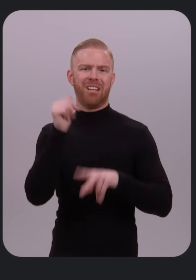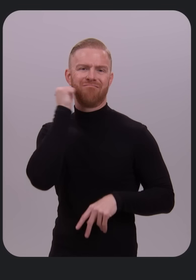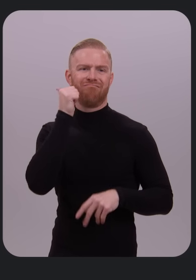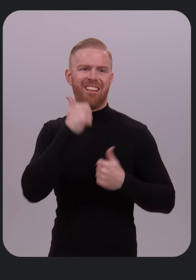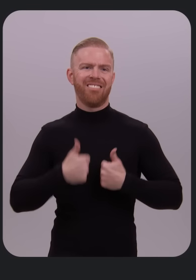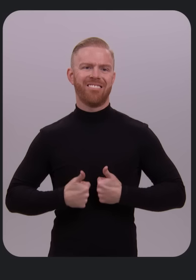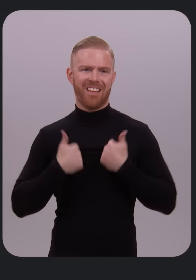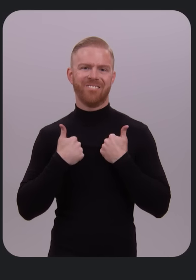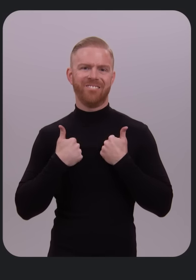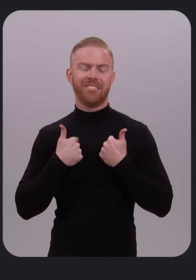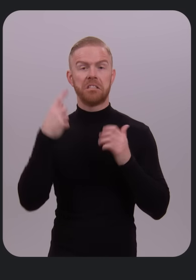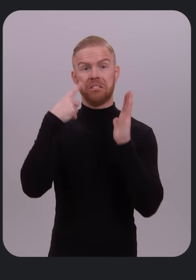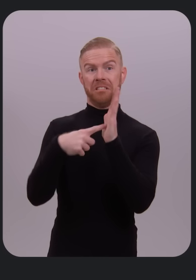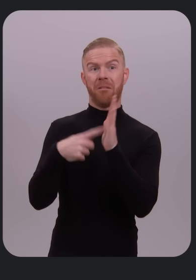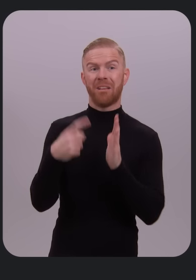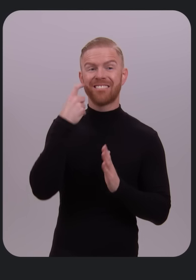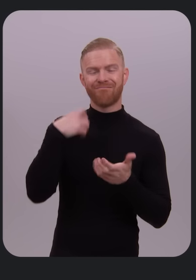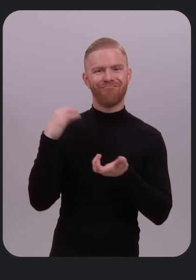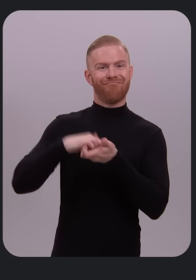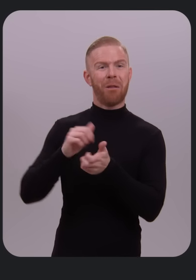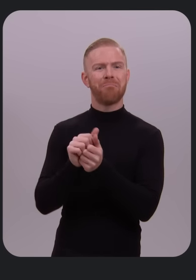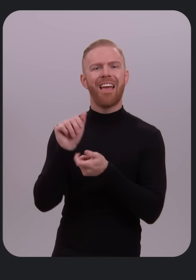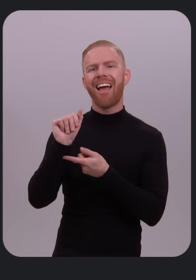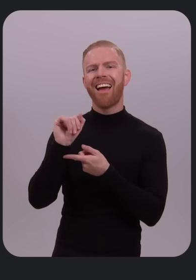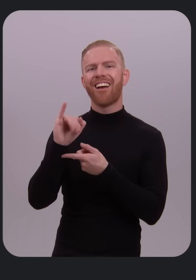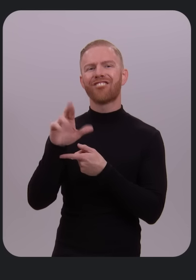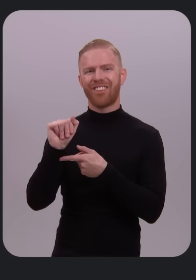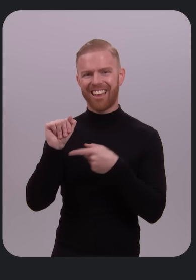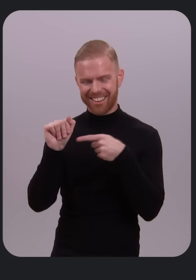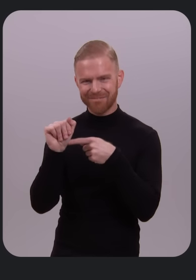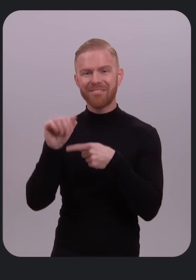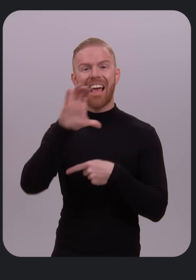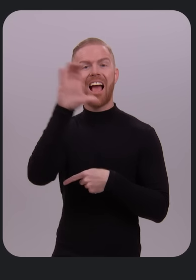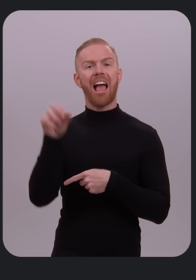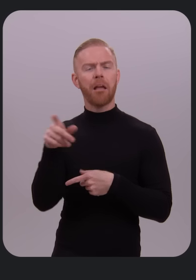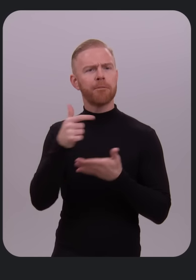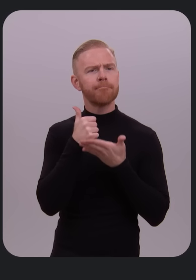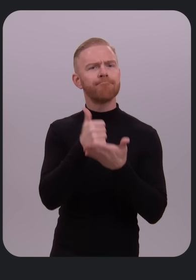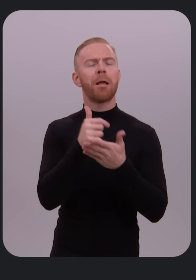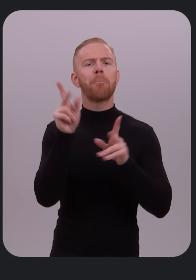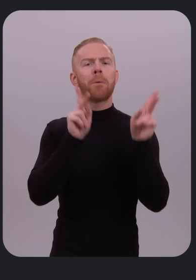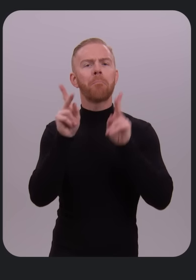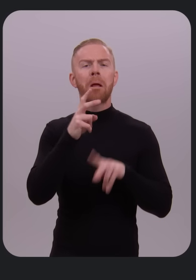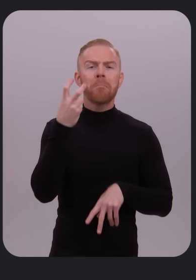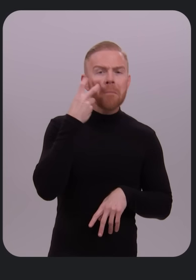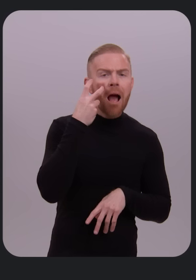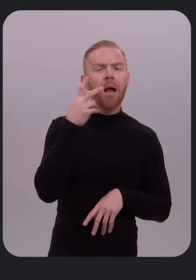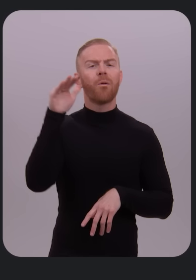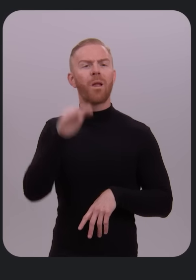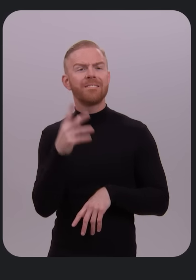For example, we recently partnered with Aira, a company that assists people in the blind and low-vision community